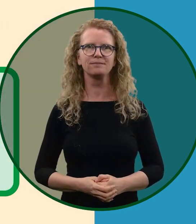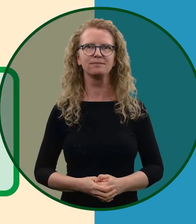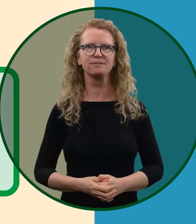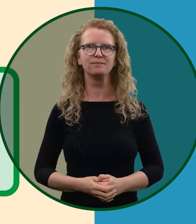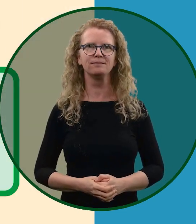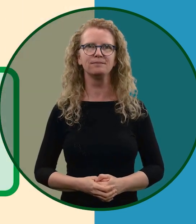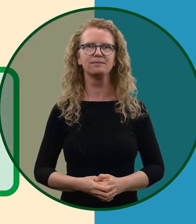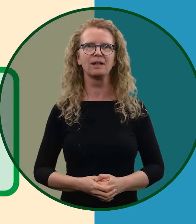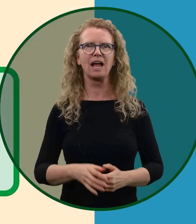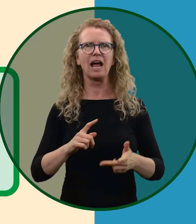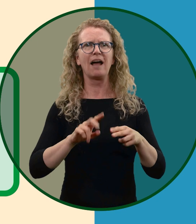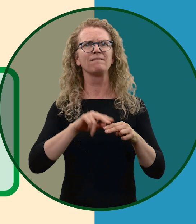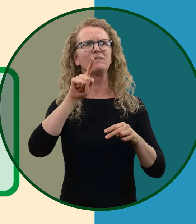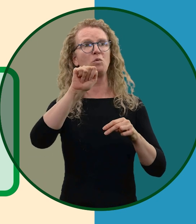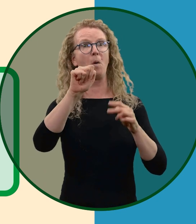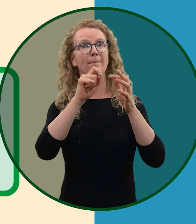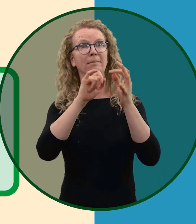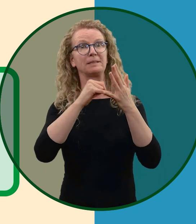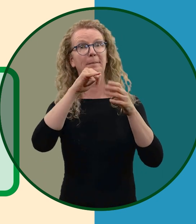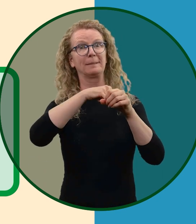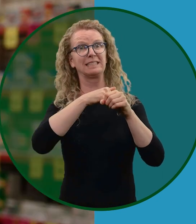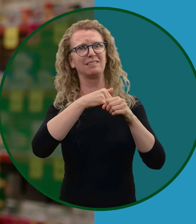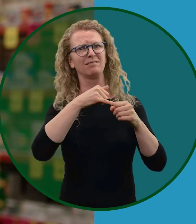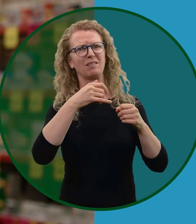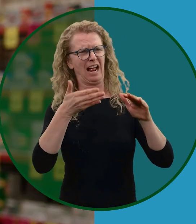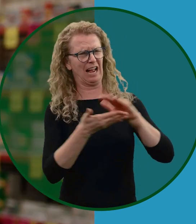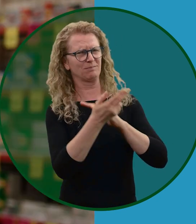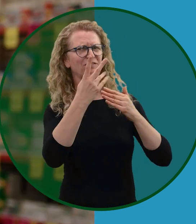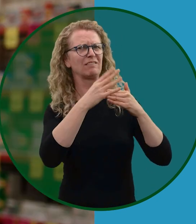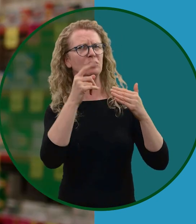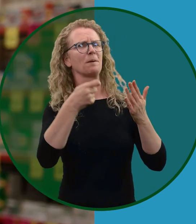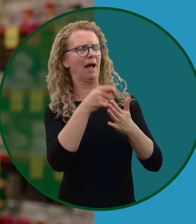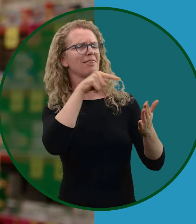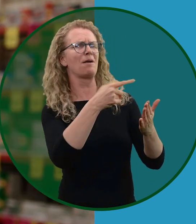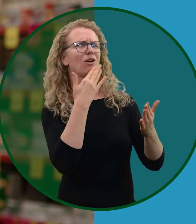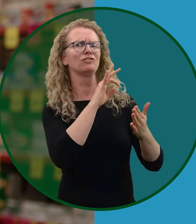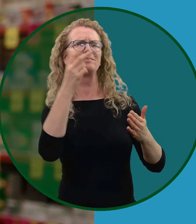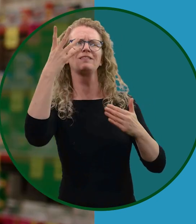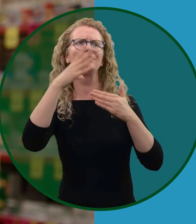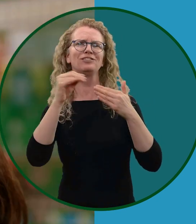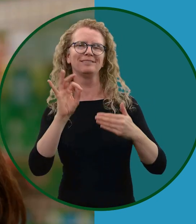than the co-payment amount of $25? If your PBS medication costs less than $25, the price will stay the same.